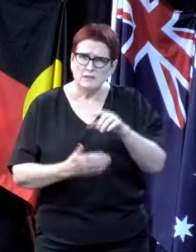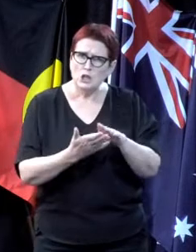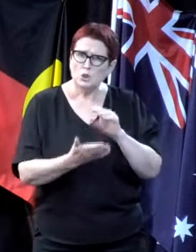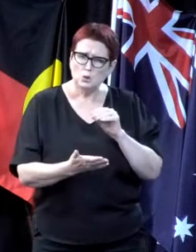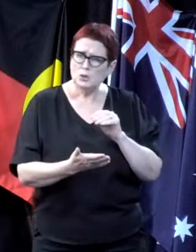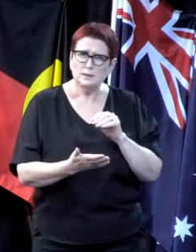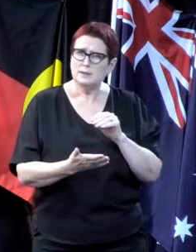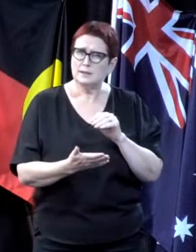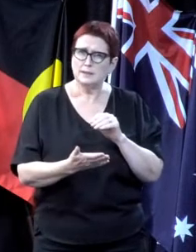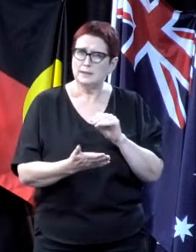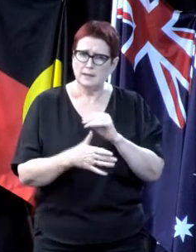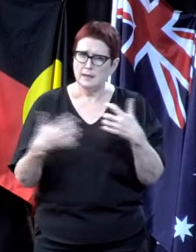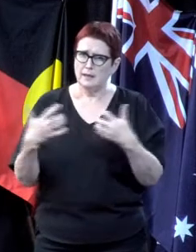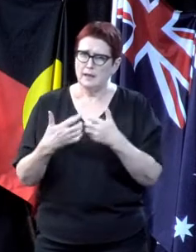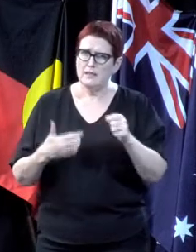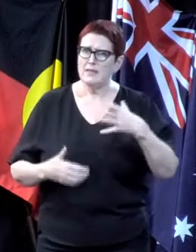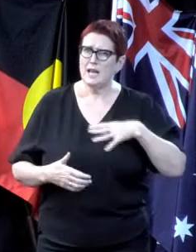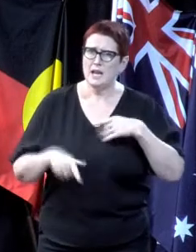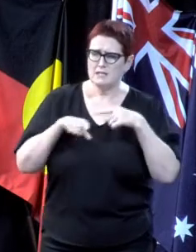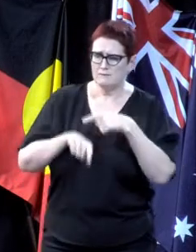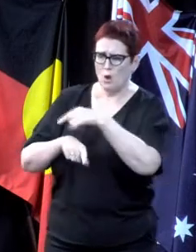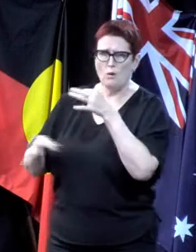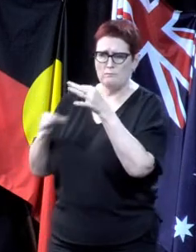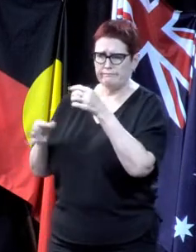according to the policy, and so it was a conversation starter.